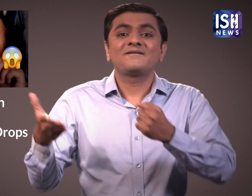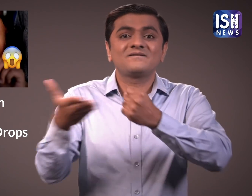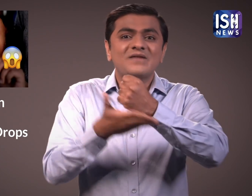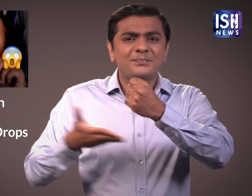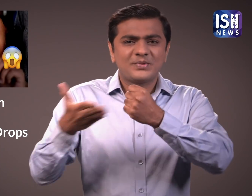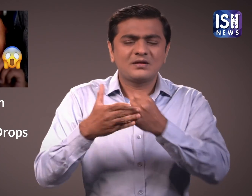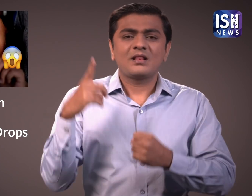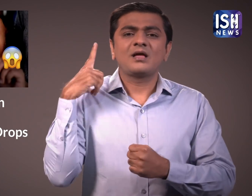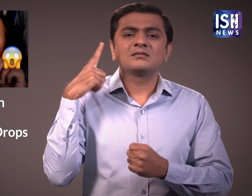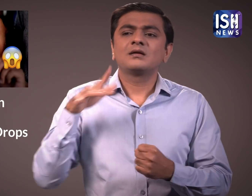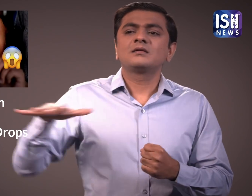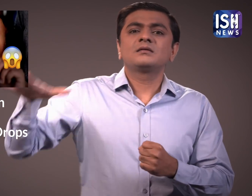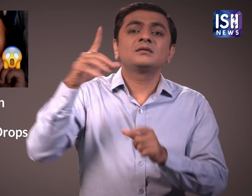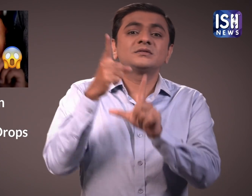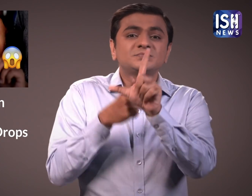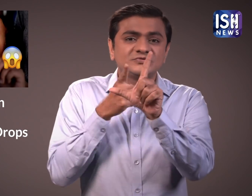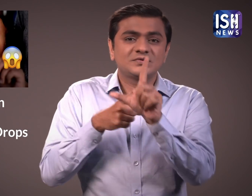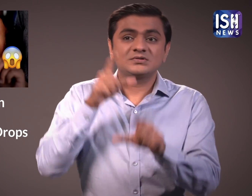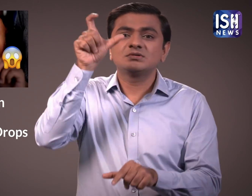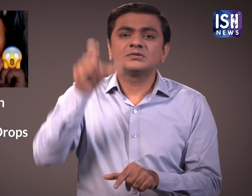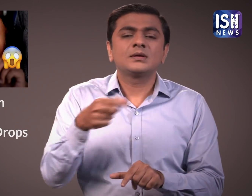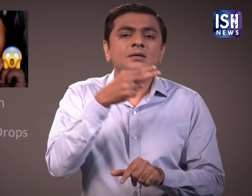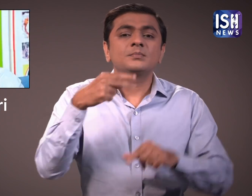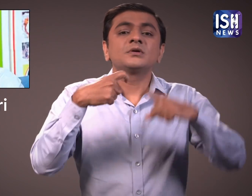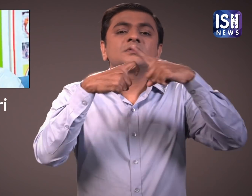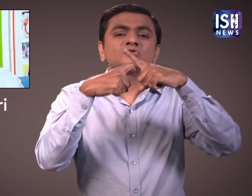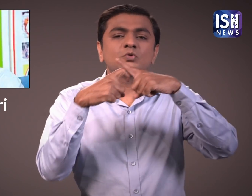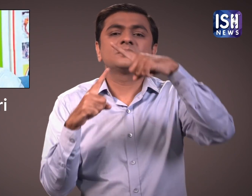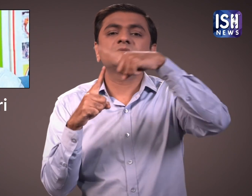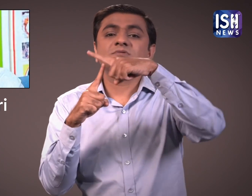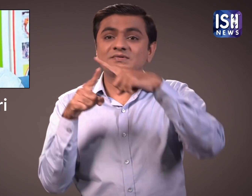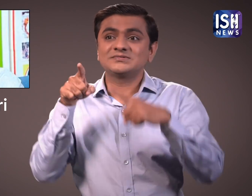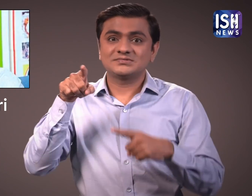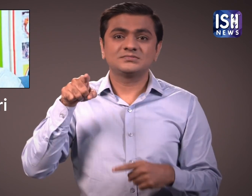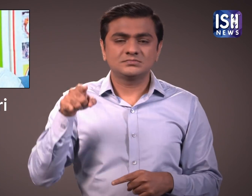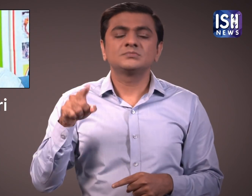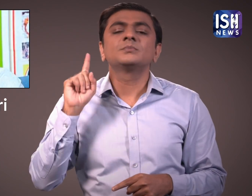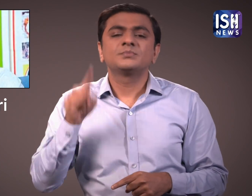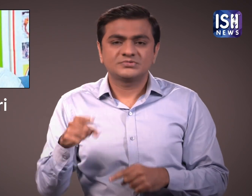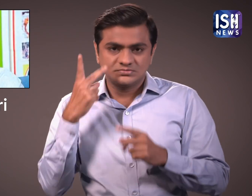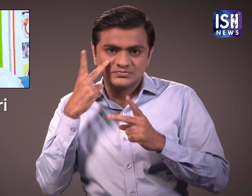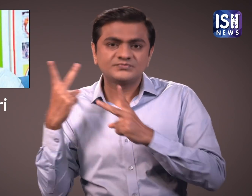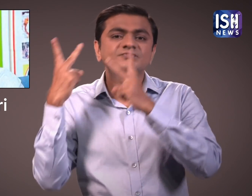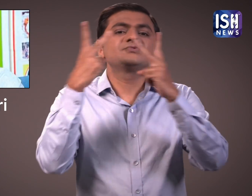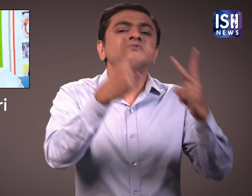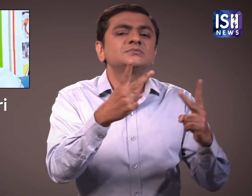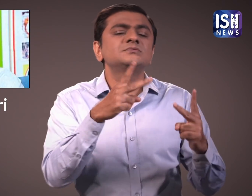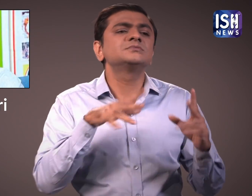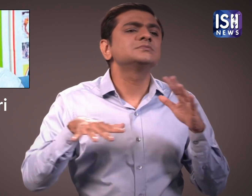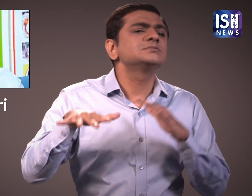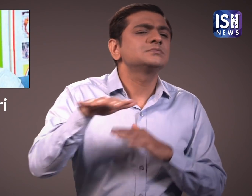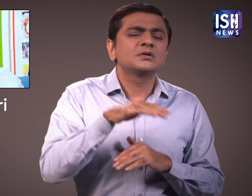Farmers leader from Yavatmal, Kishore Tiwari is planning to visit the sight